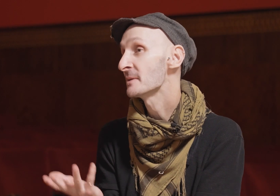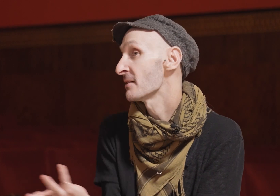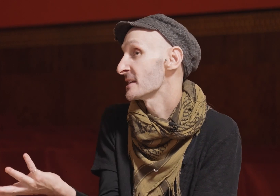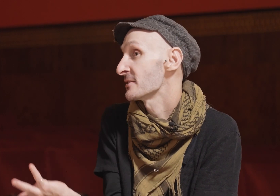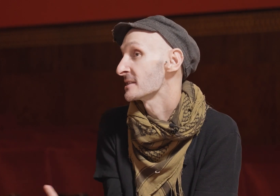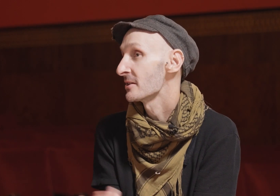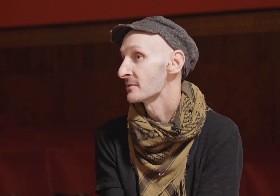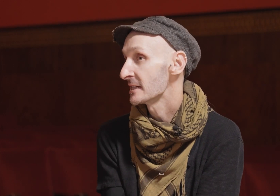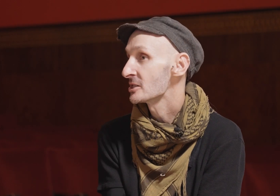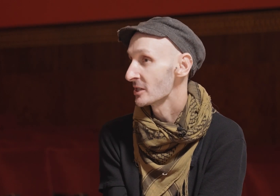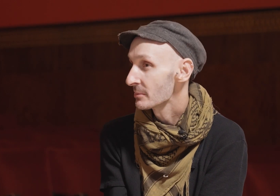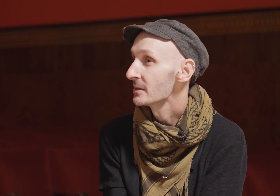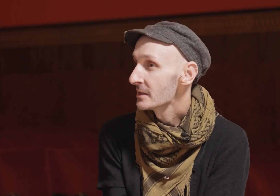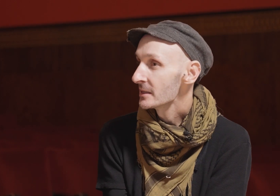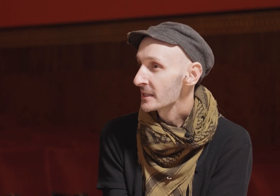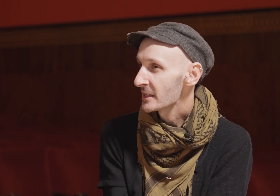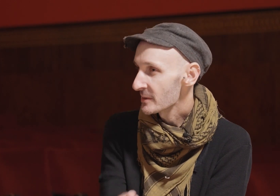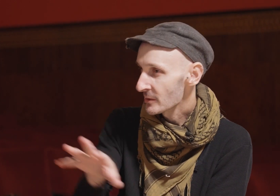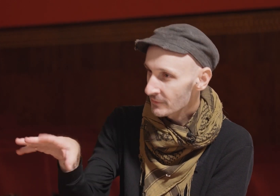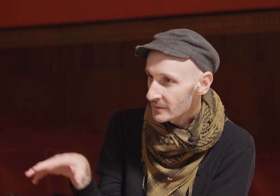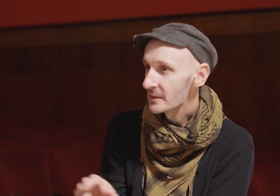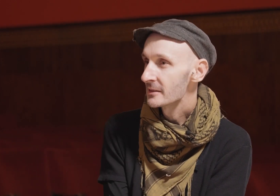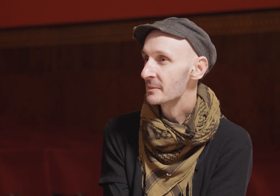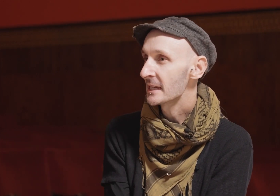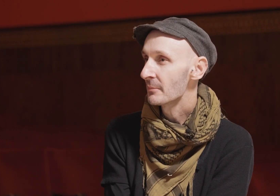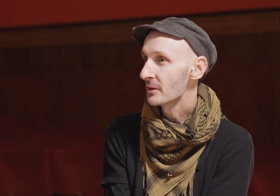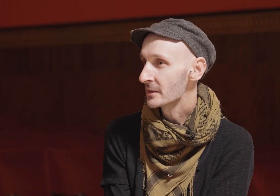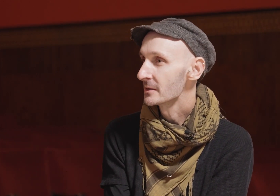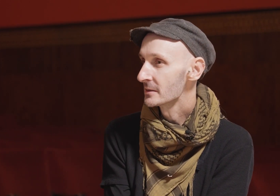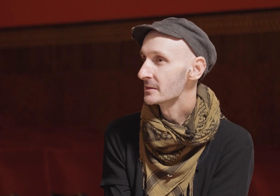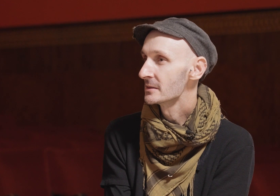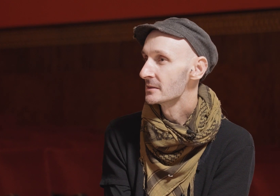There are different styles of leadership that I think we're picking up on.